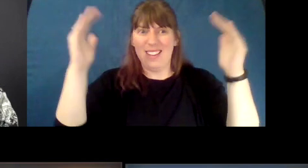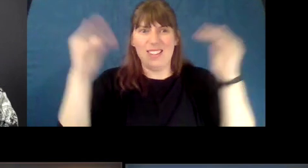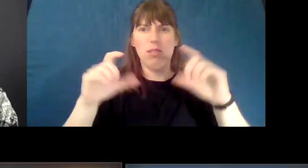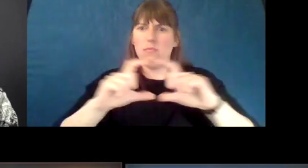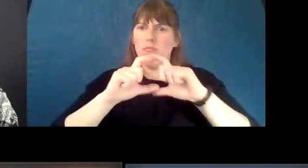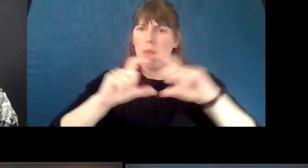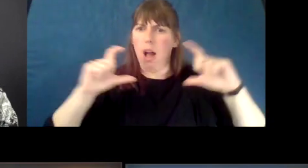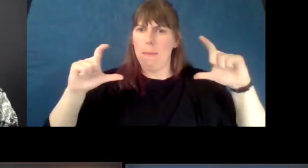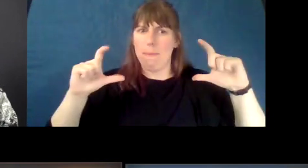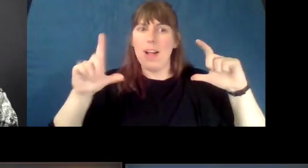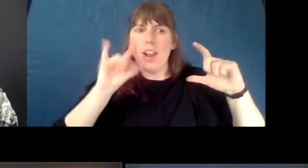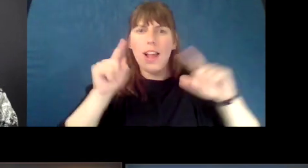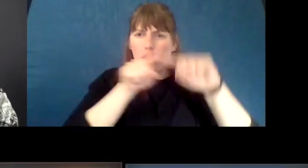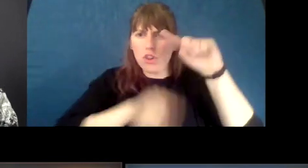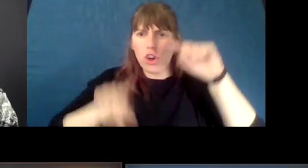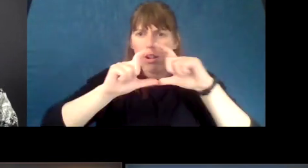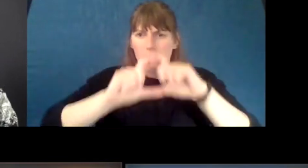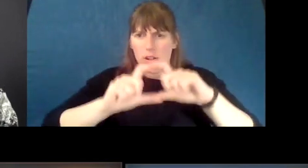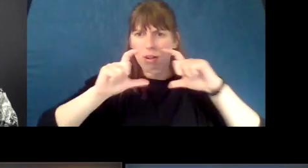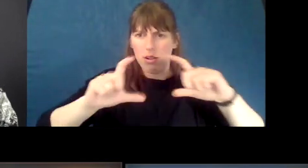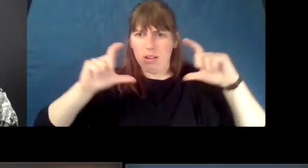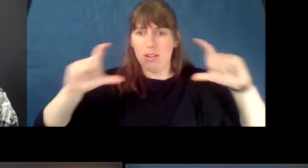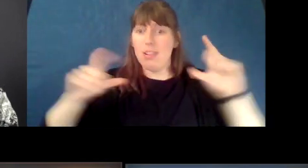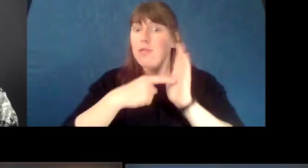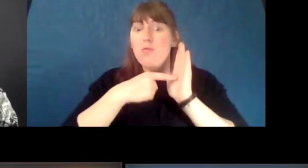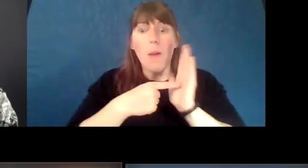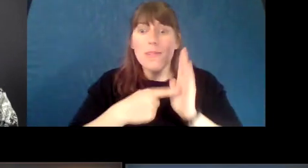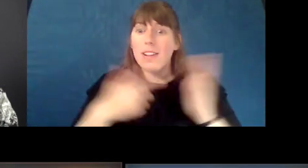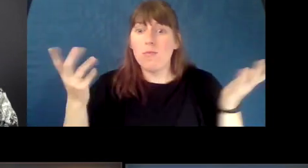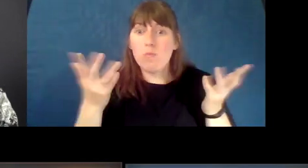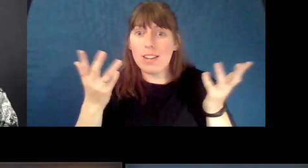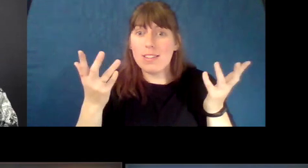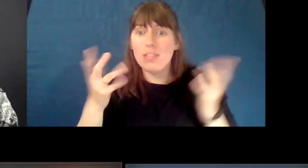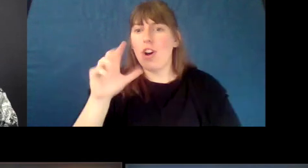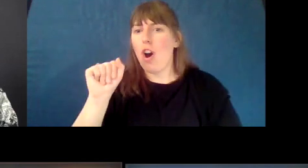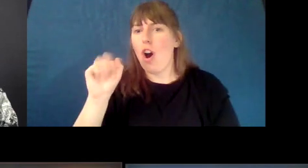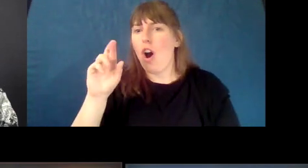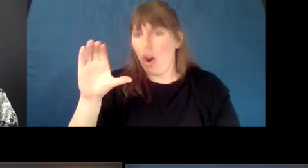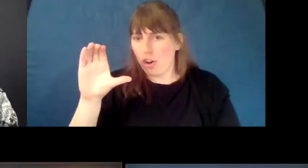that's like a circular symbol, that stands for the symbol of the ARC. So ARC is the currency that is